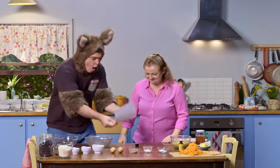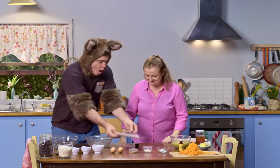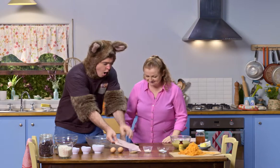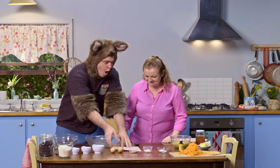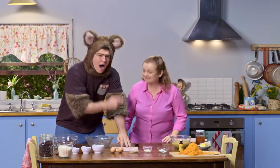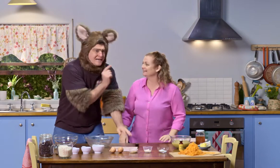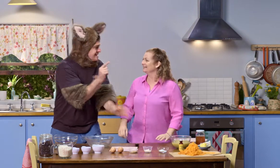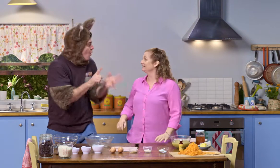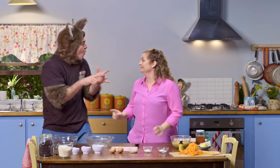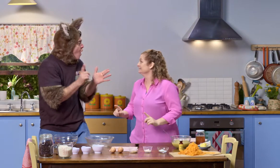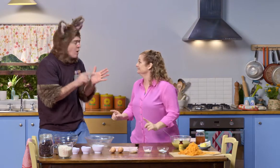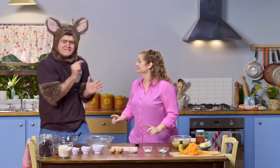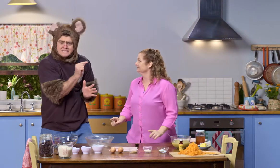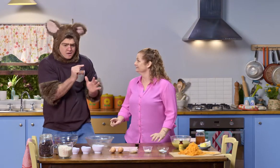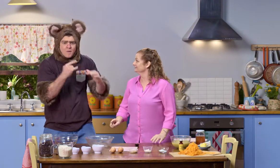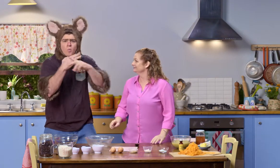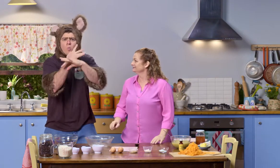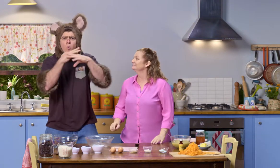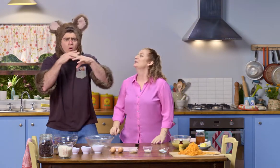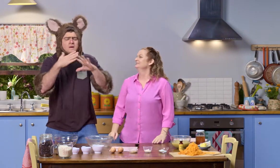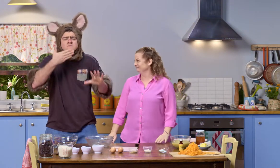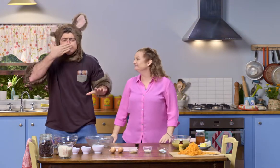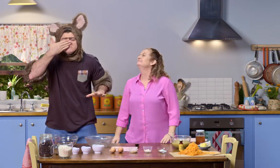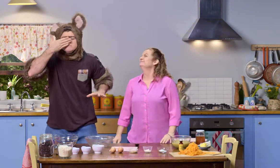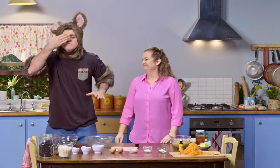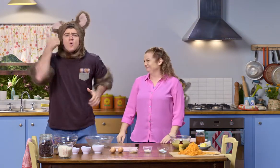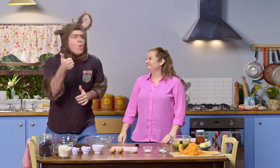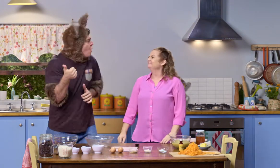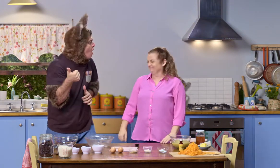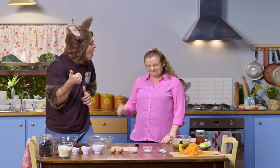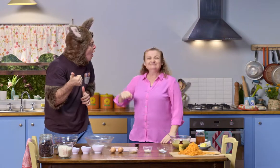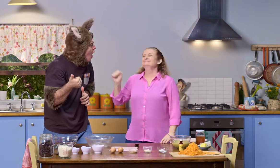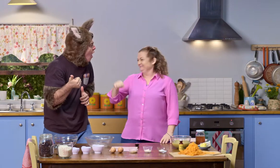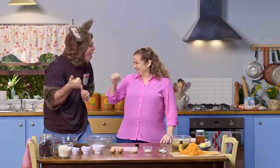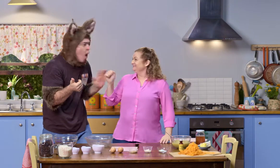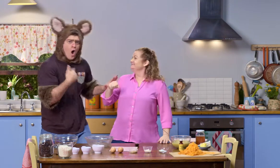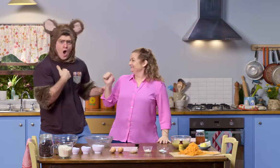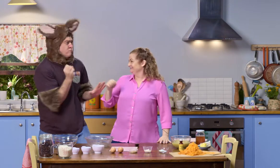Oh, I know what the oil is. That's the liquid that smells delicious. Yes, that's right.